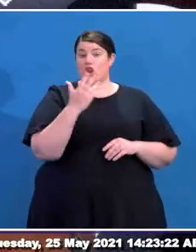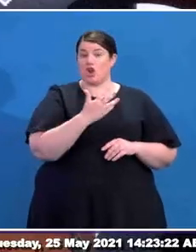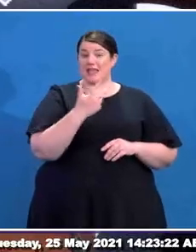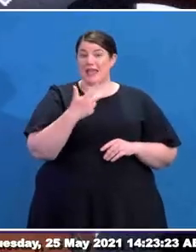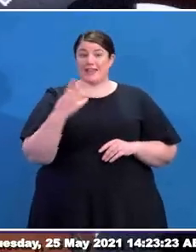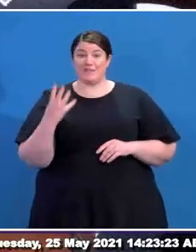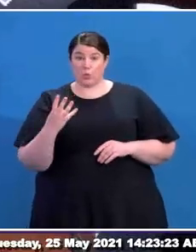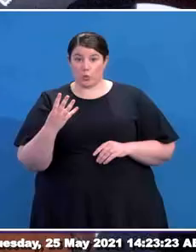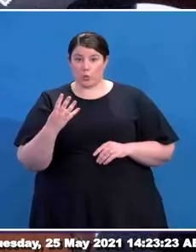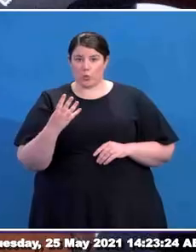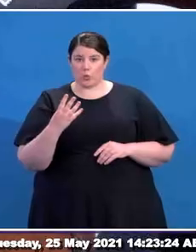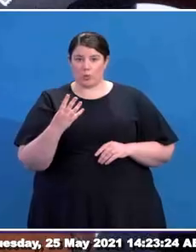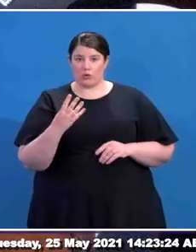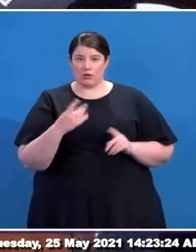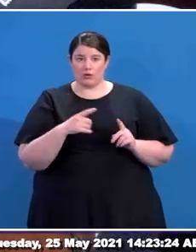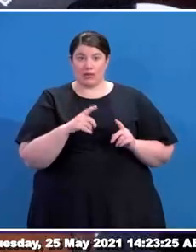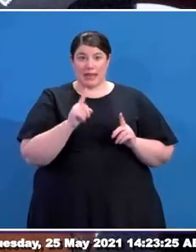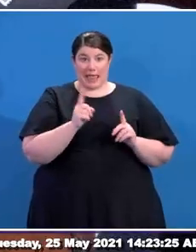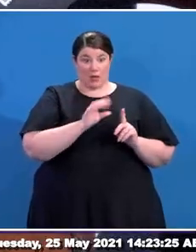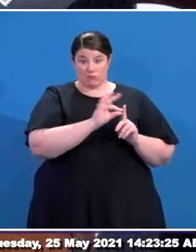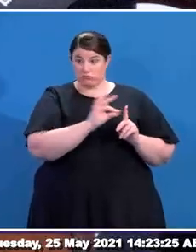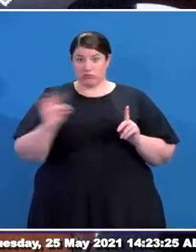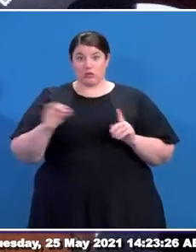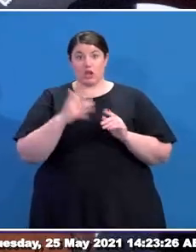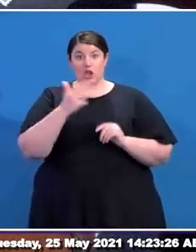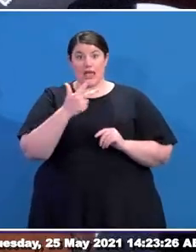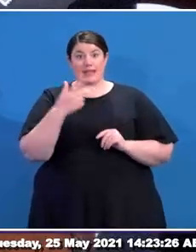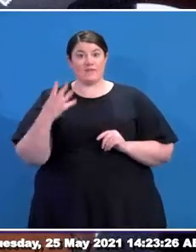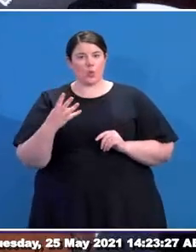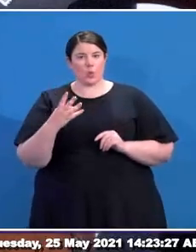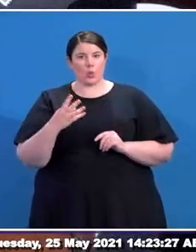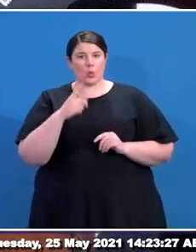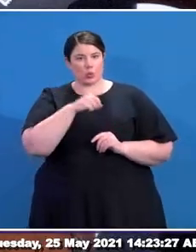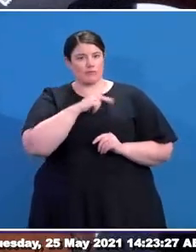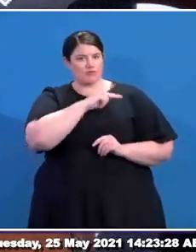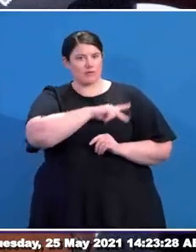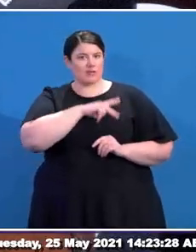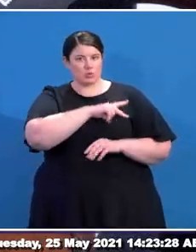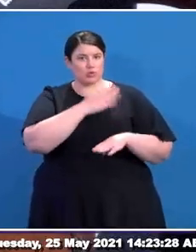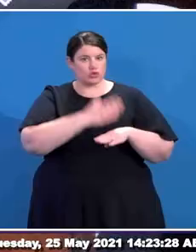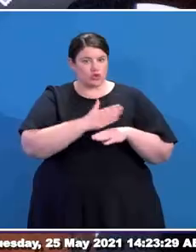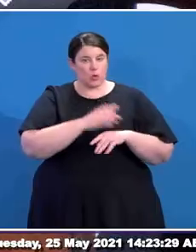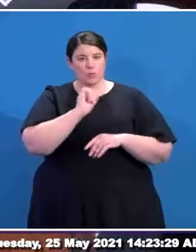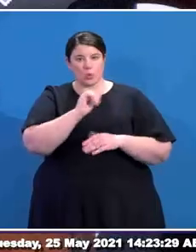Tell us what has happened since 1984 in terms of your professional roles and experience?